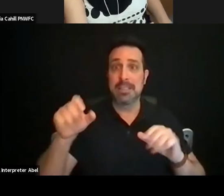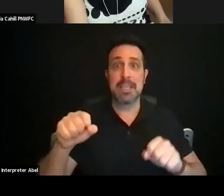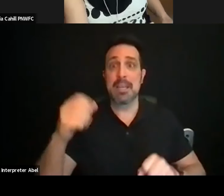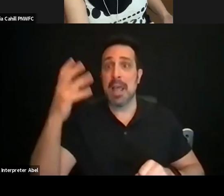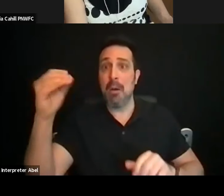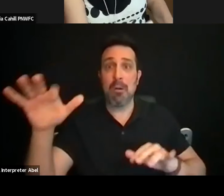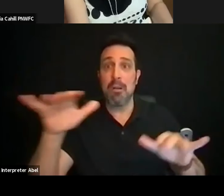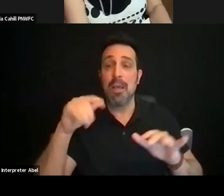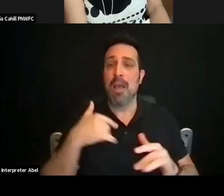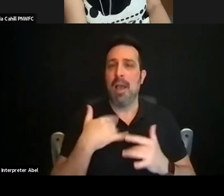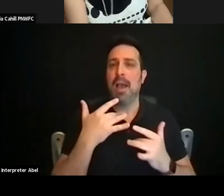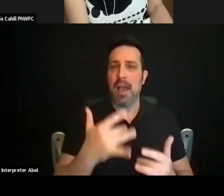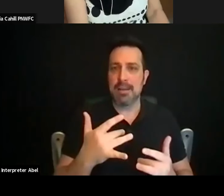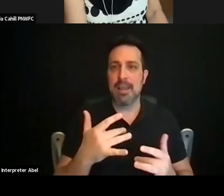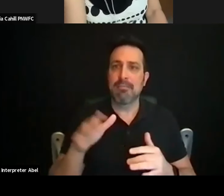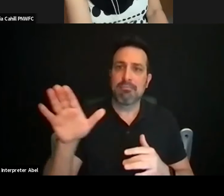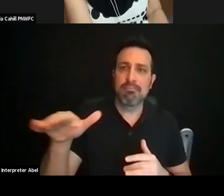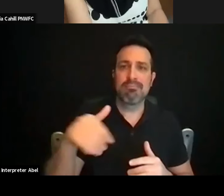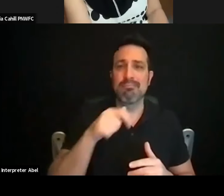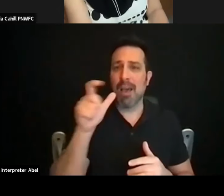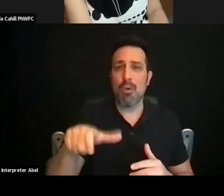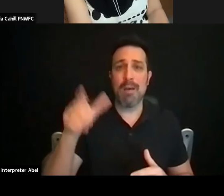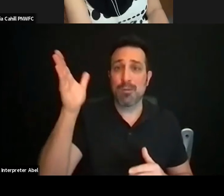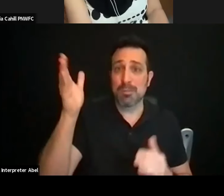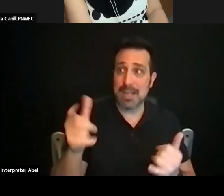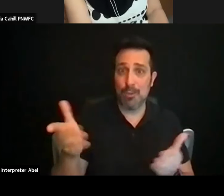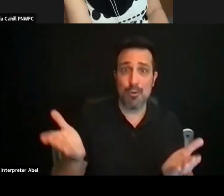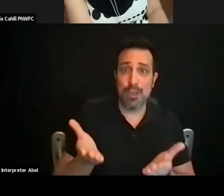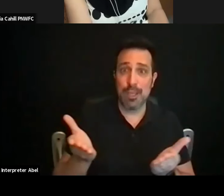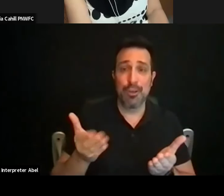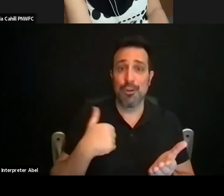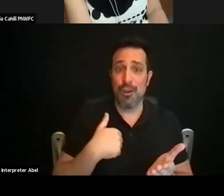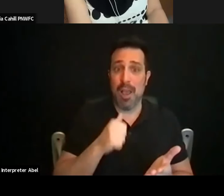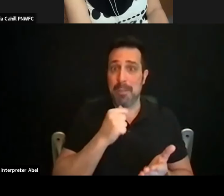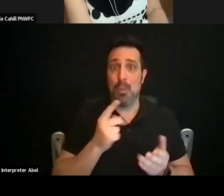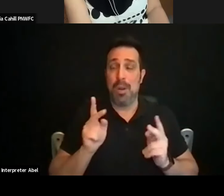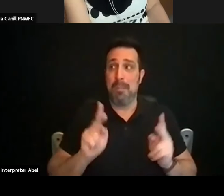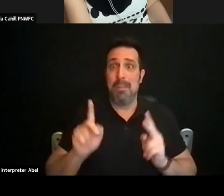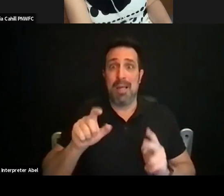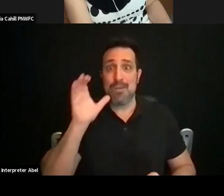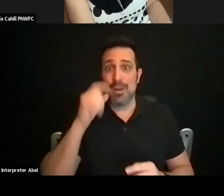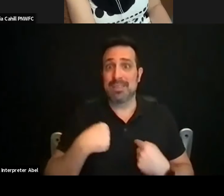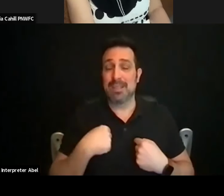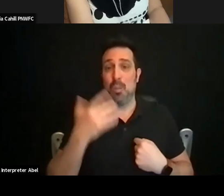power house and what you're wanting to do. So like with Kenny, since we're in the